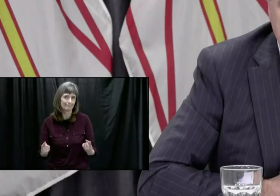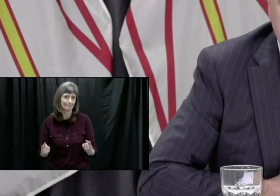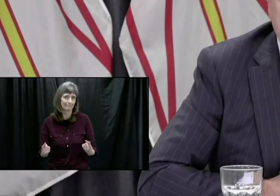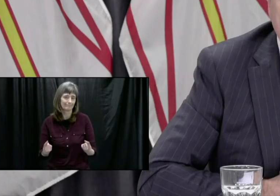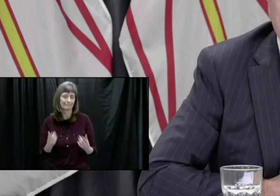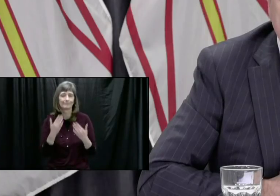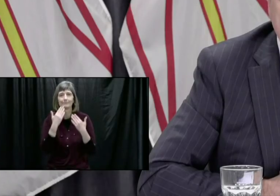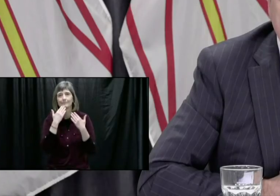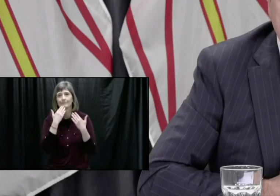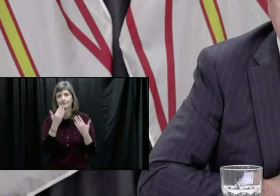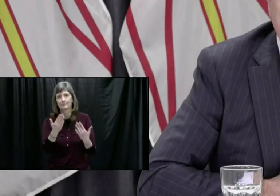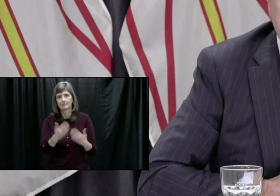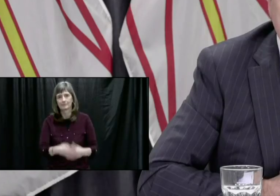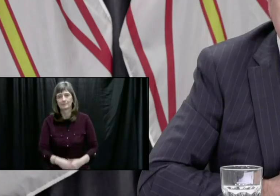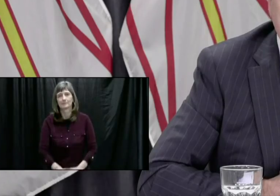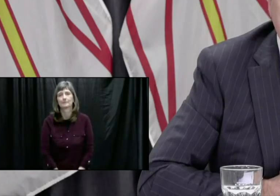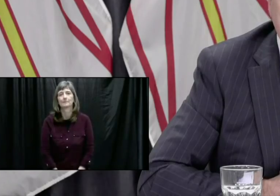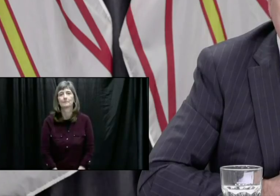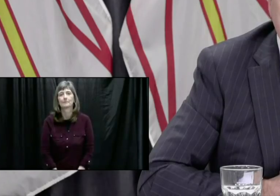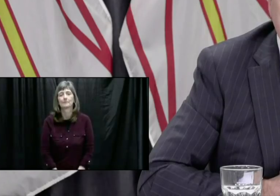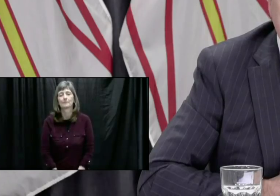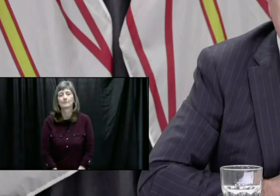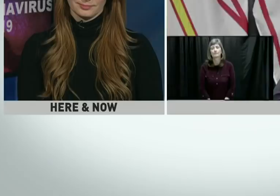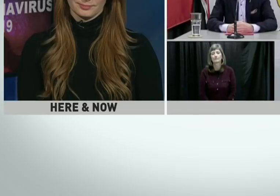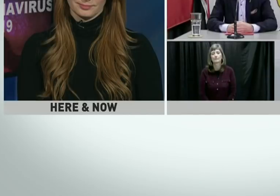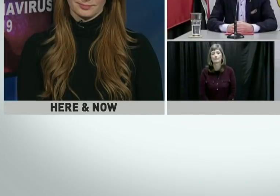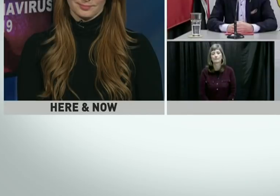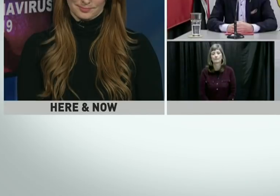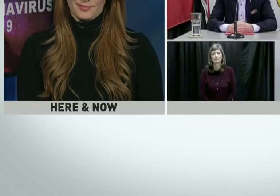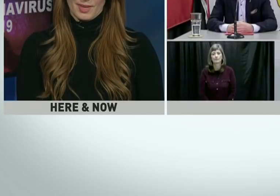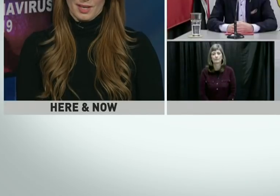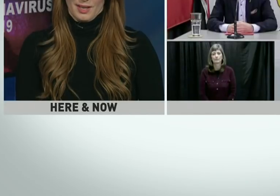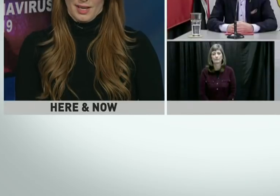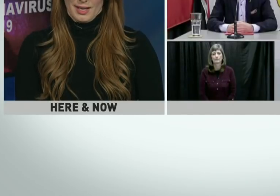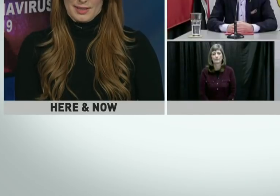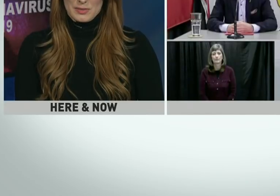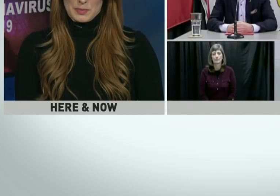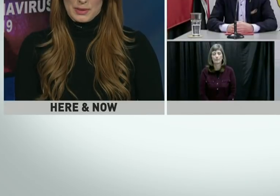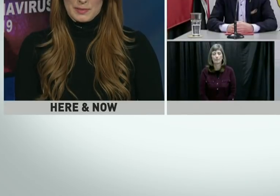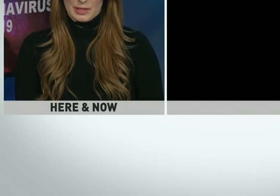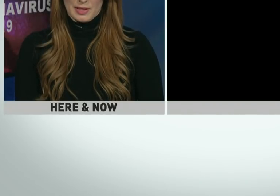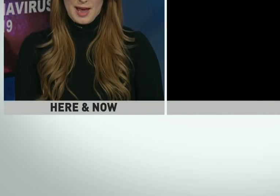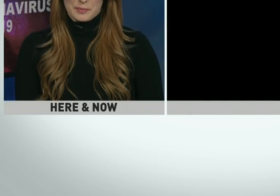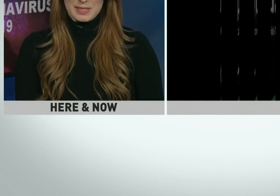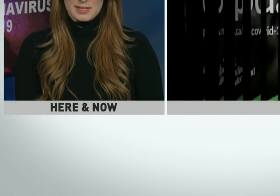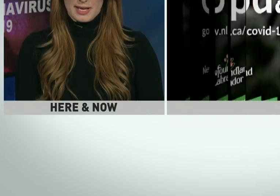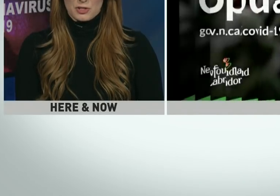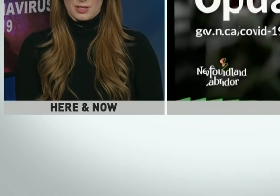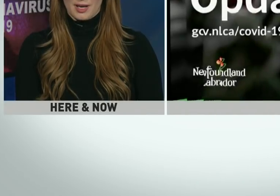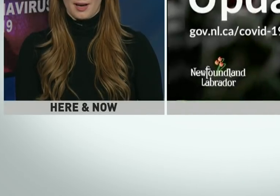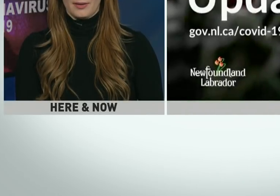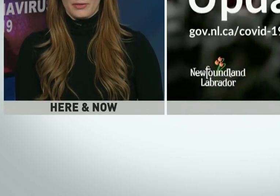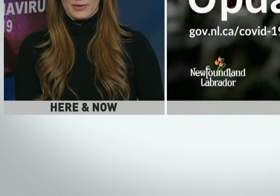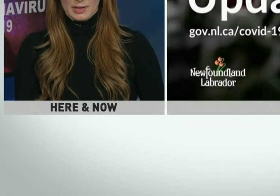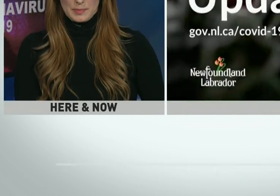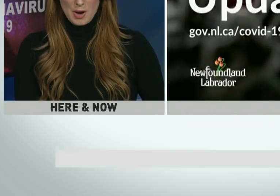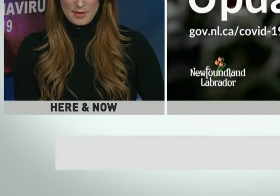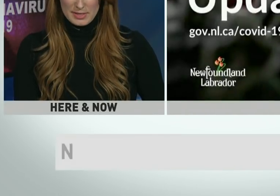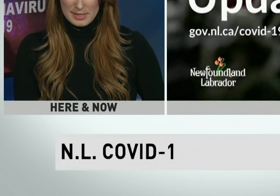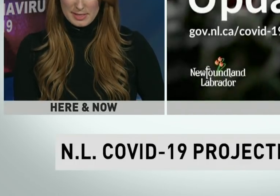2:00 P.M. TOMORROW.